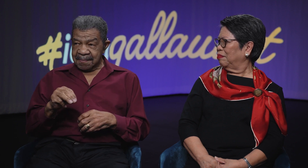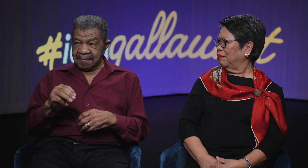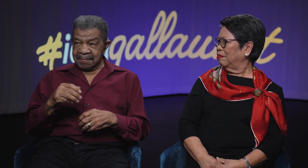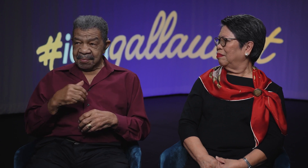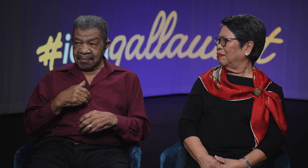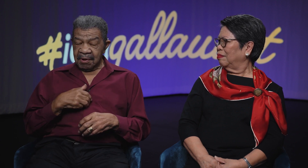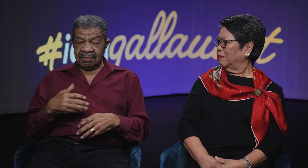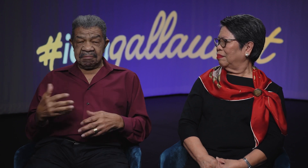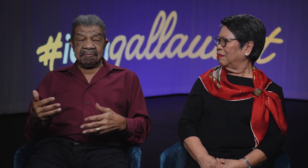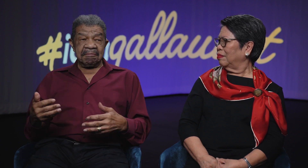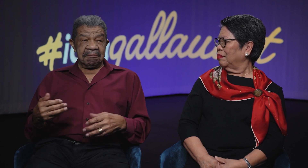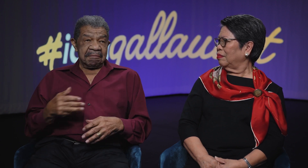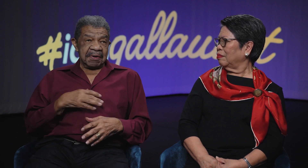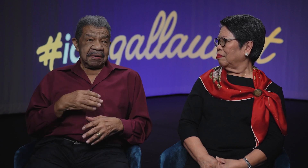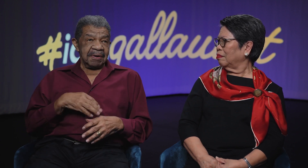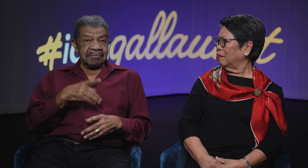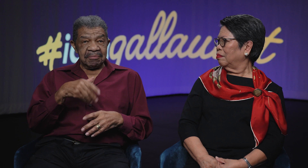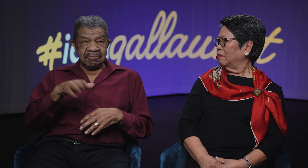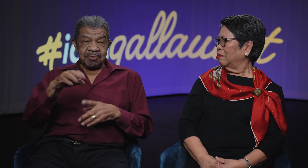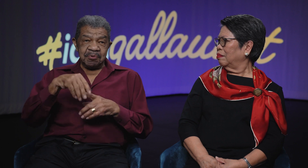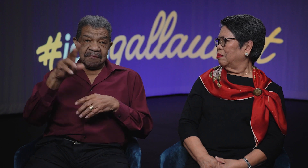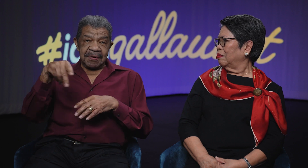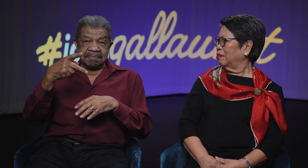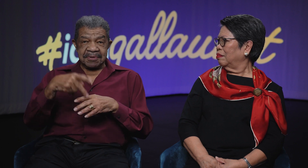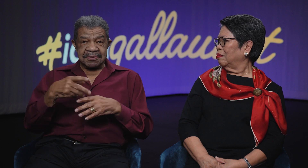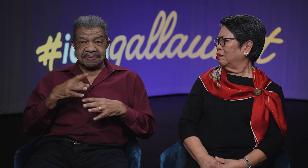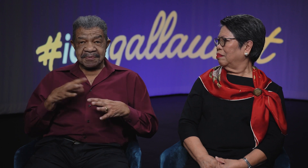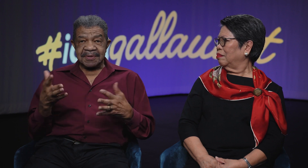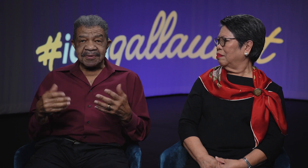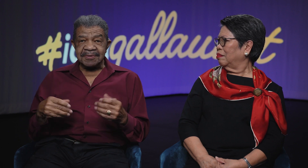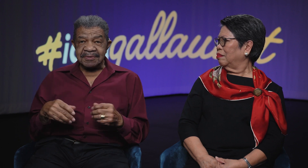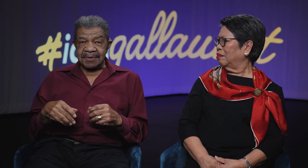I said ‘That's fine, go to the Philippines.’